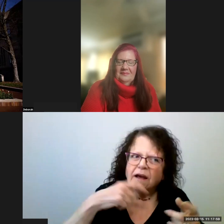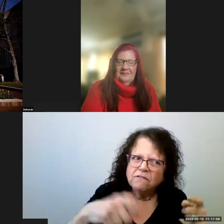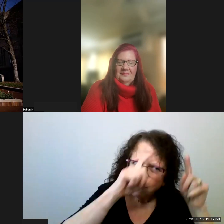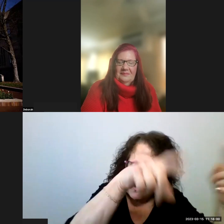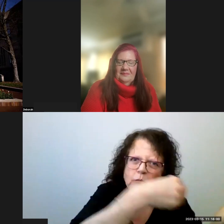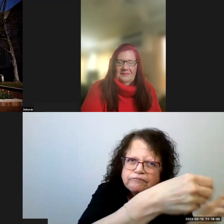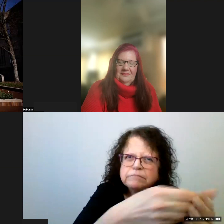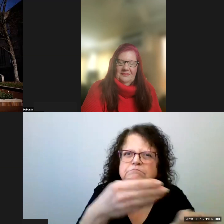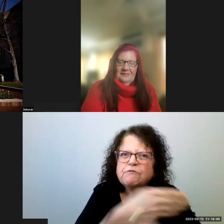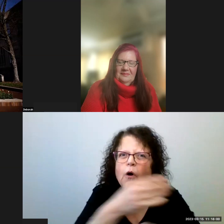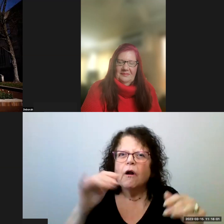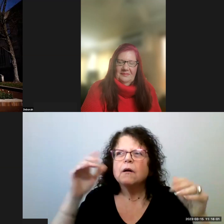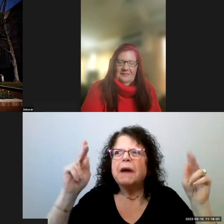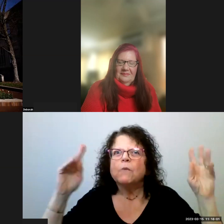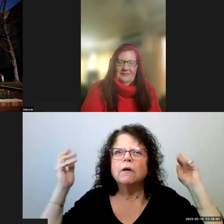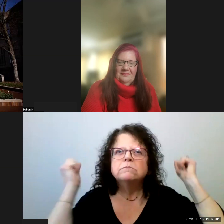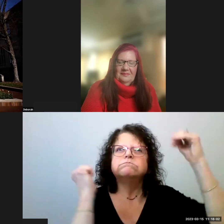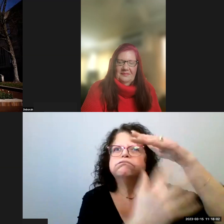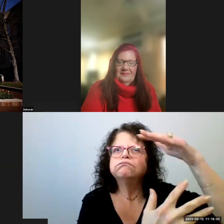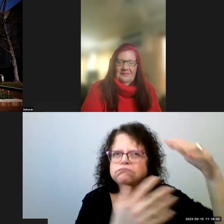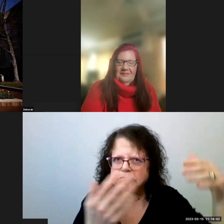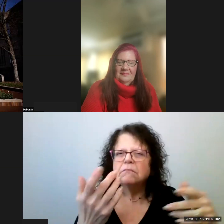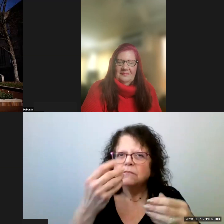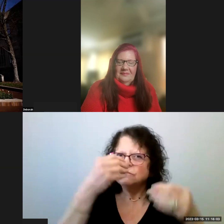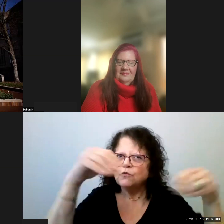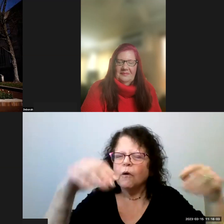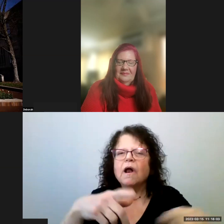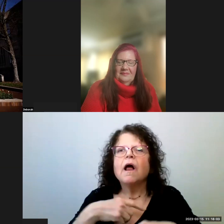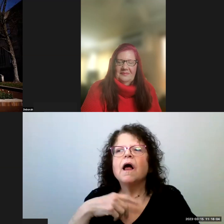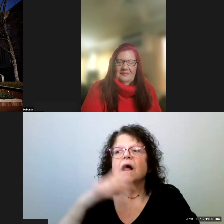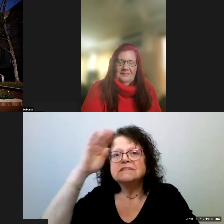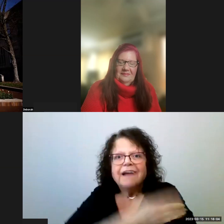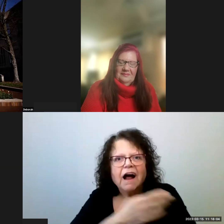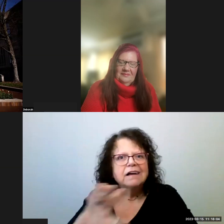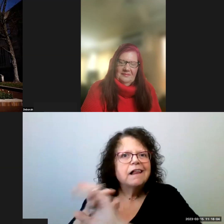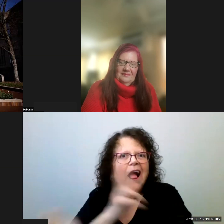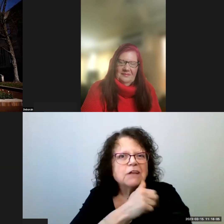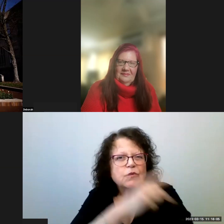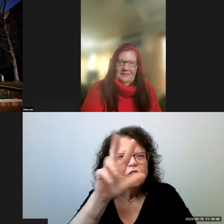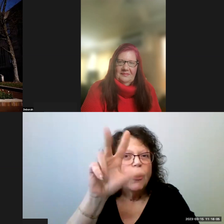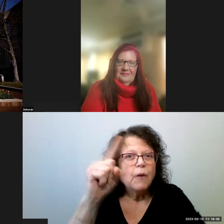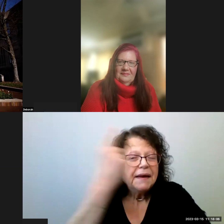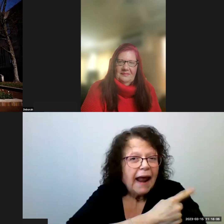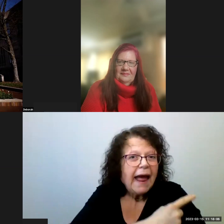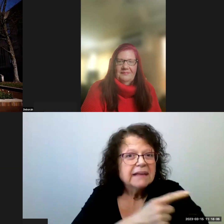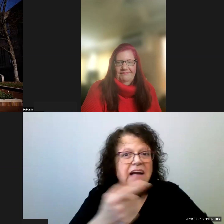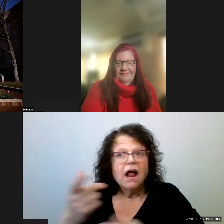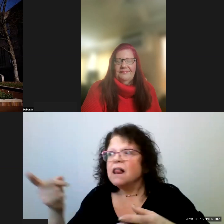son was hospitalized. Being hospitalized for 31 days. They did not let me see my son. There